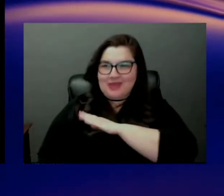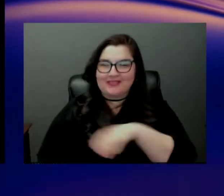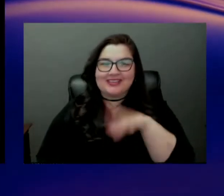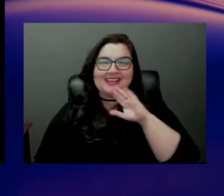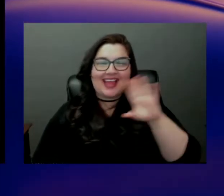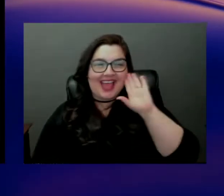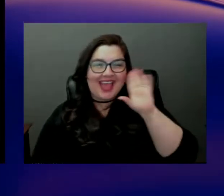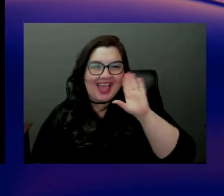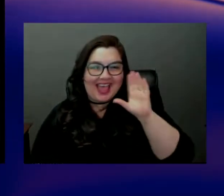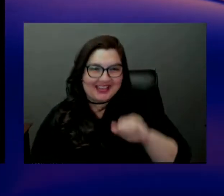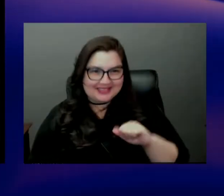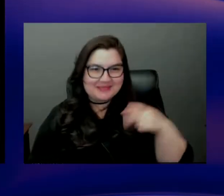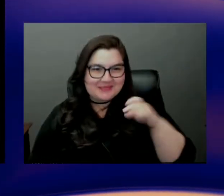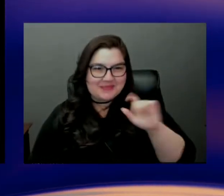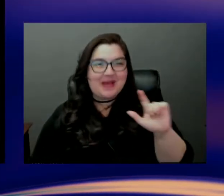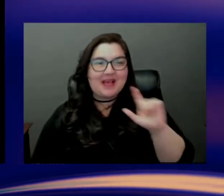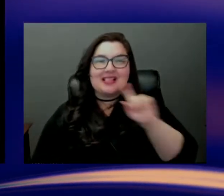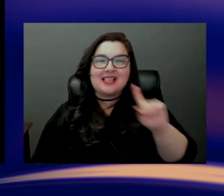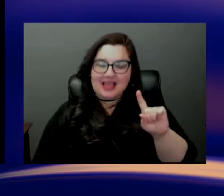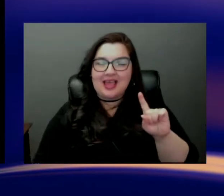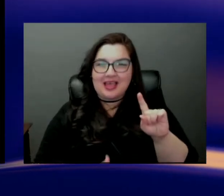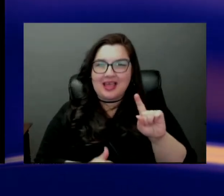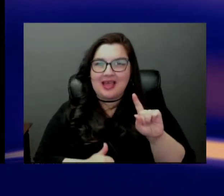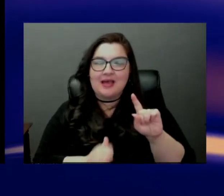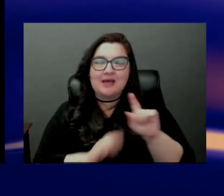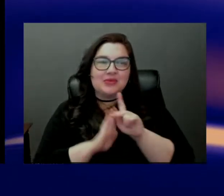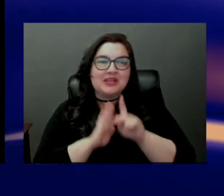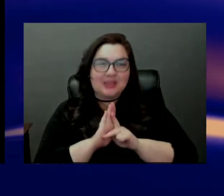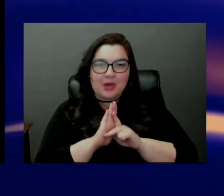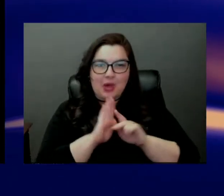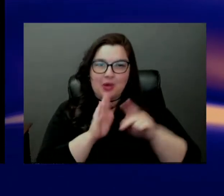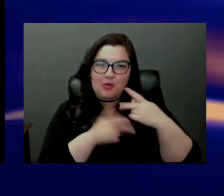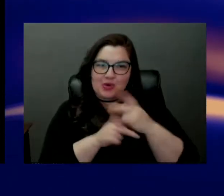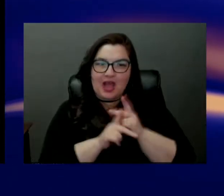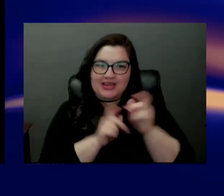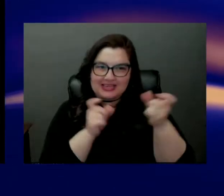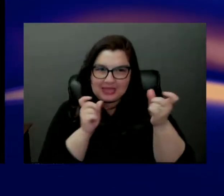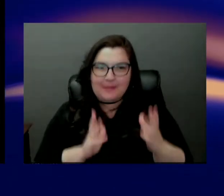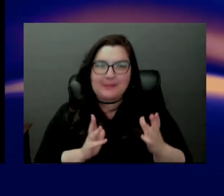within what we call the Commercial Software Services team. We focus on enterprise solutions on AWS